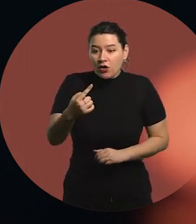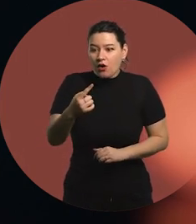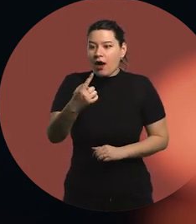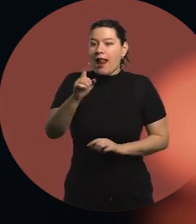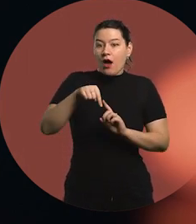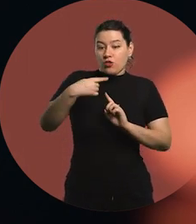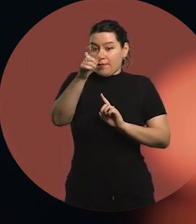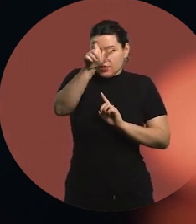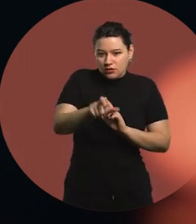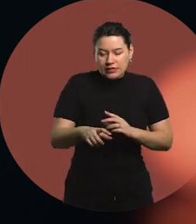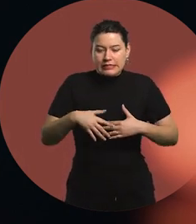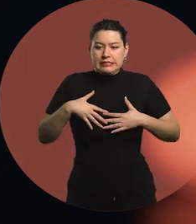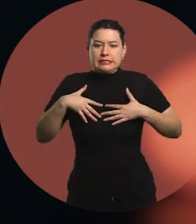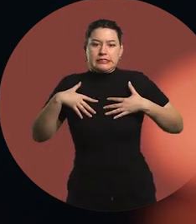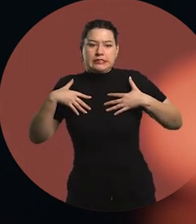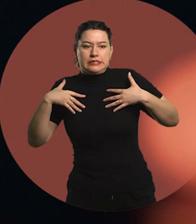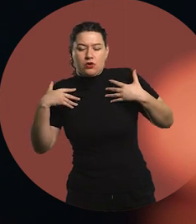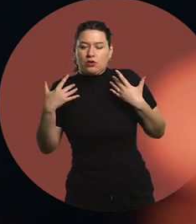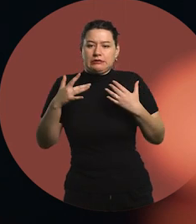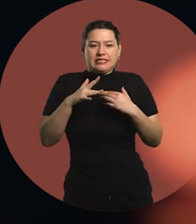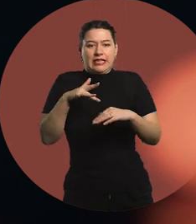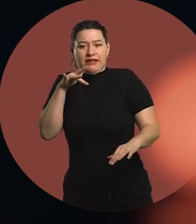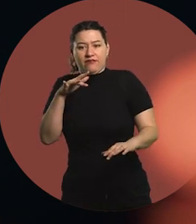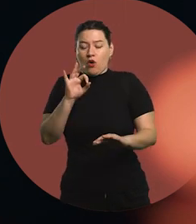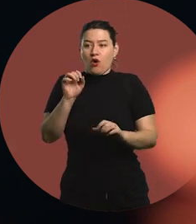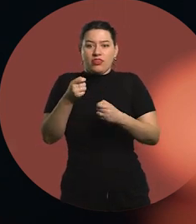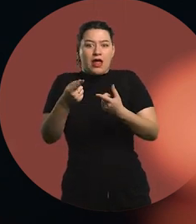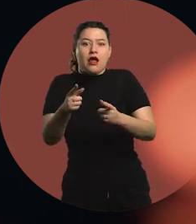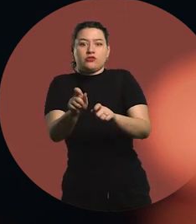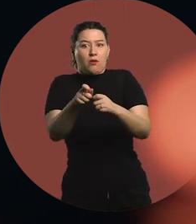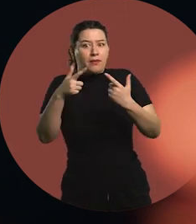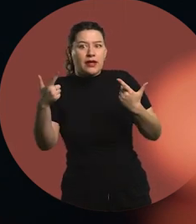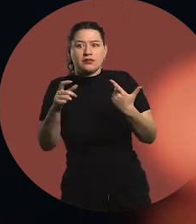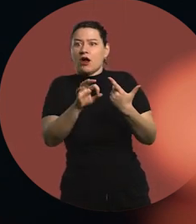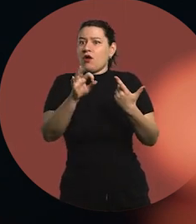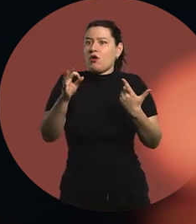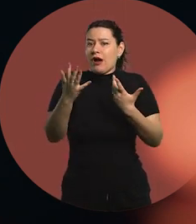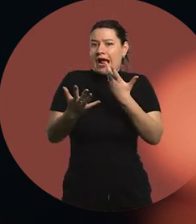an emotion, a surprising or delicate subject.